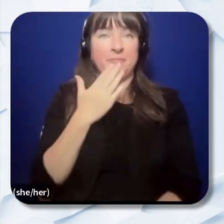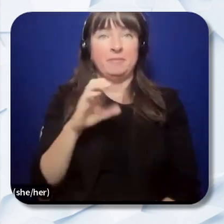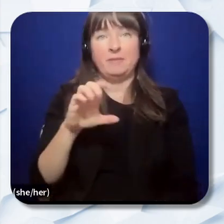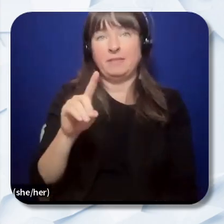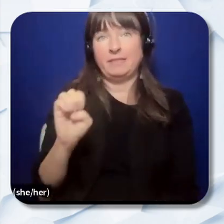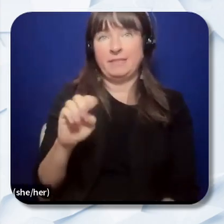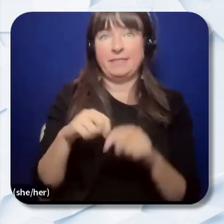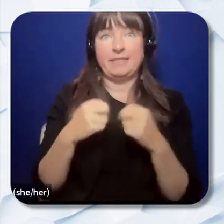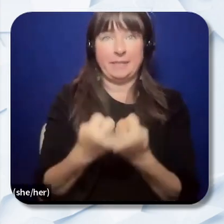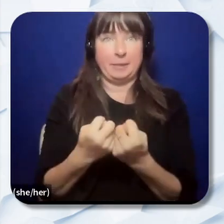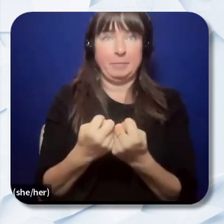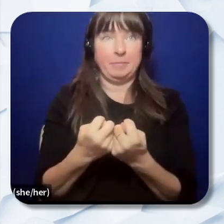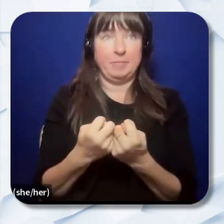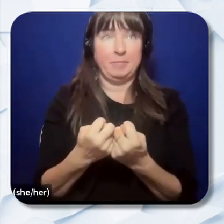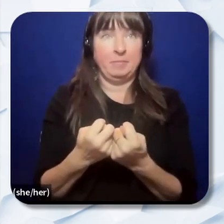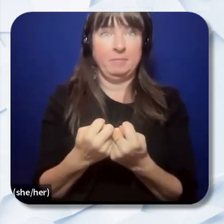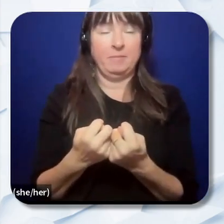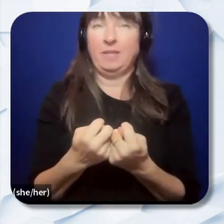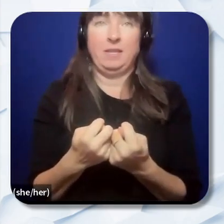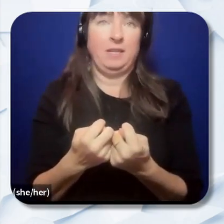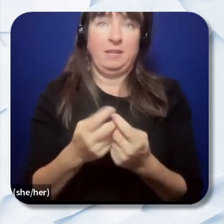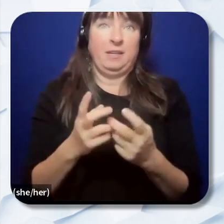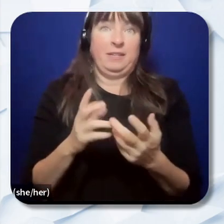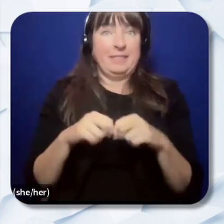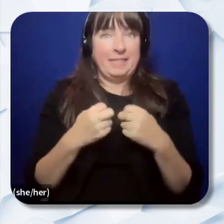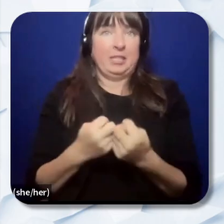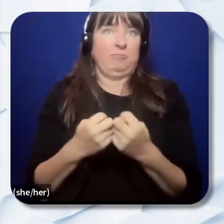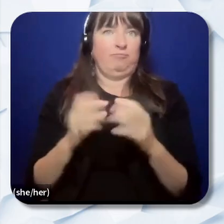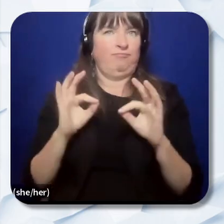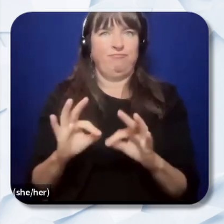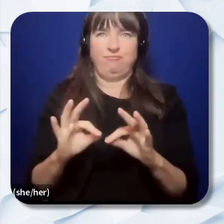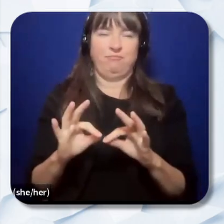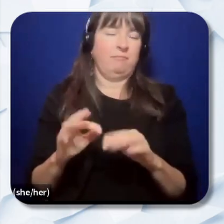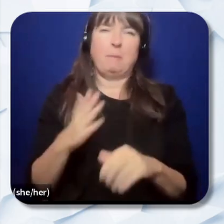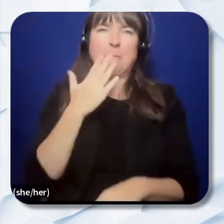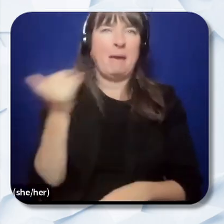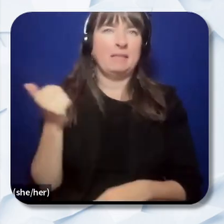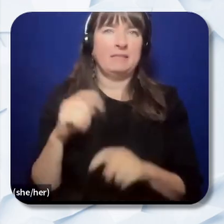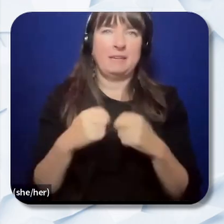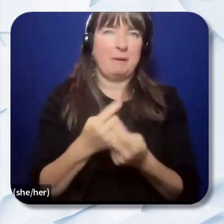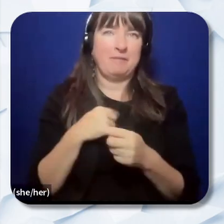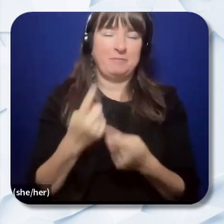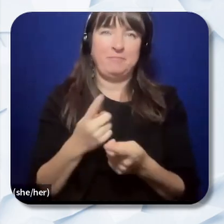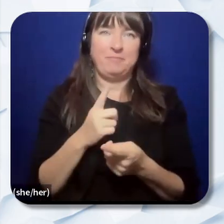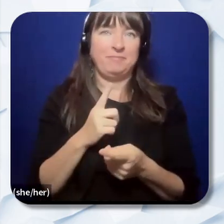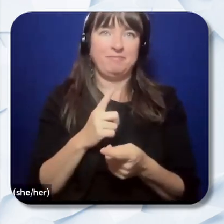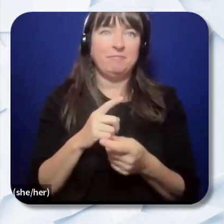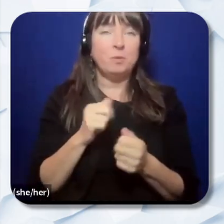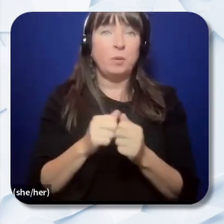are only as good as our team and I have the very best team ever. So without all of you this webinar